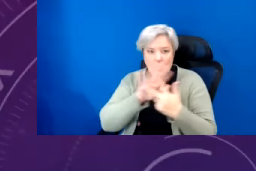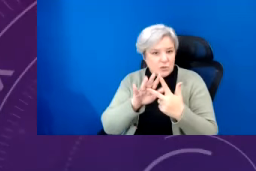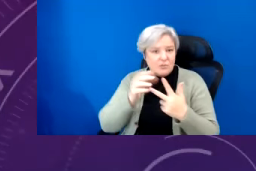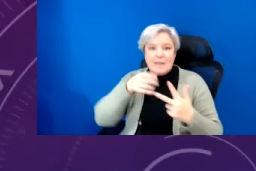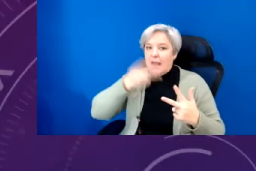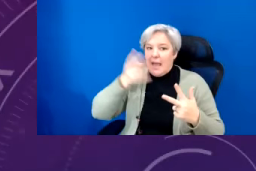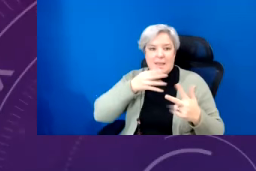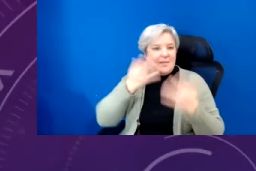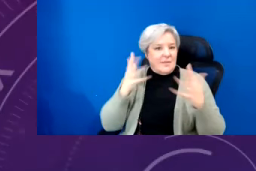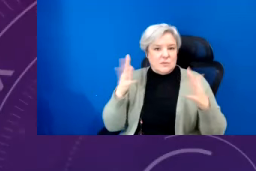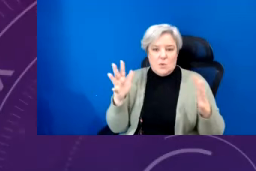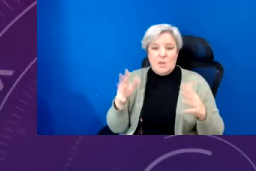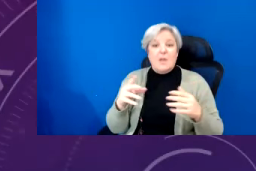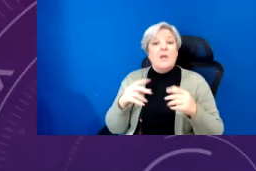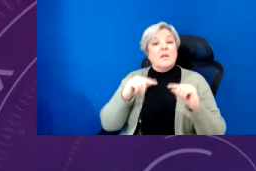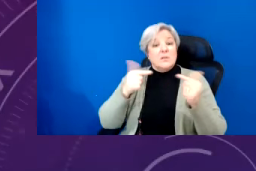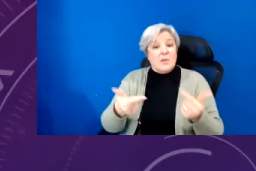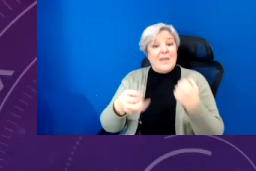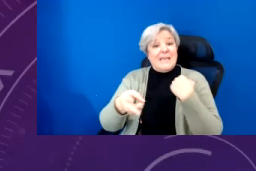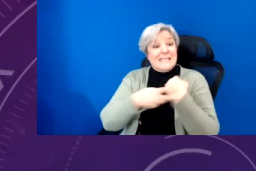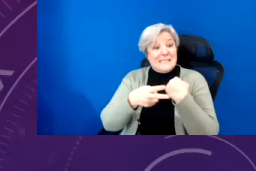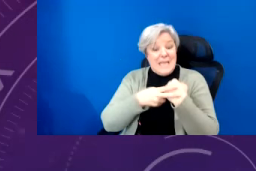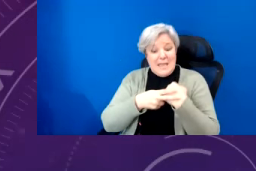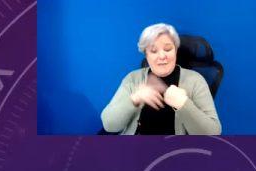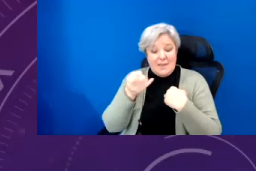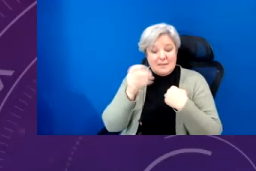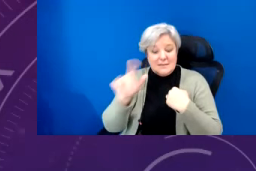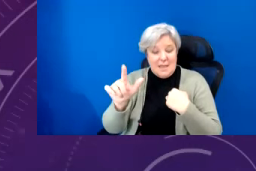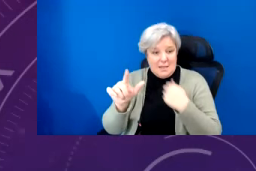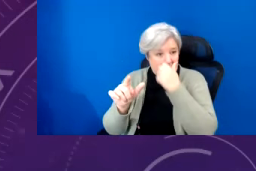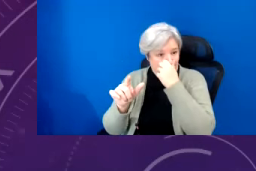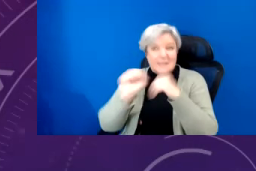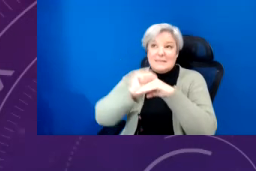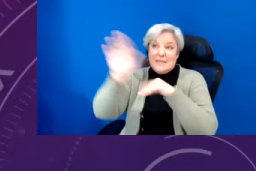Now we need to save this as an Excel format to give to admissions and records. Right?